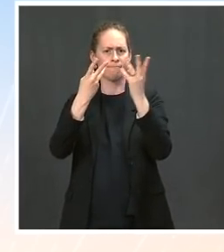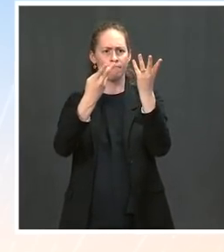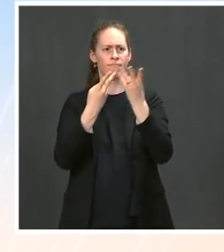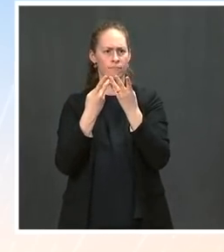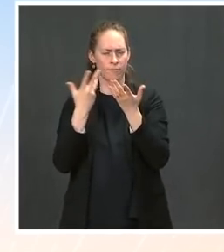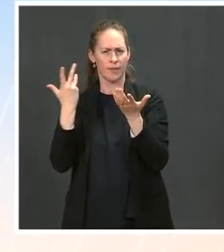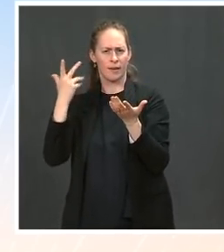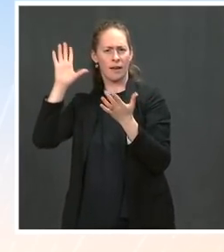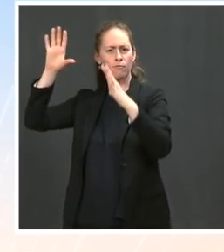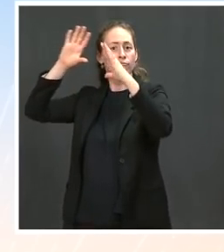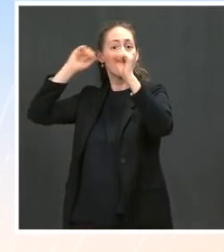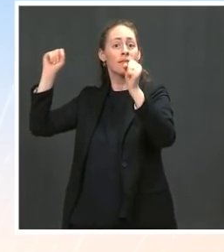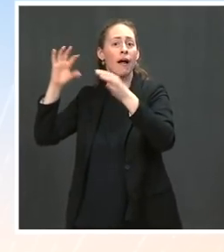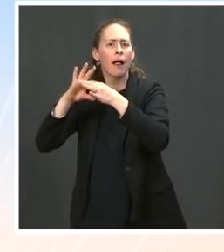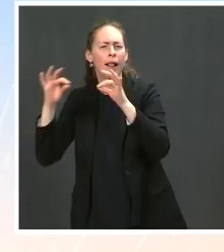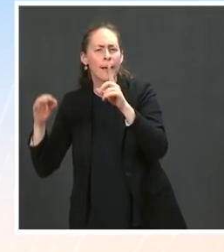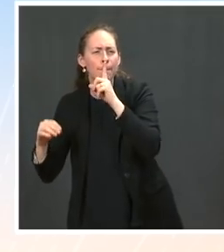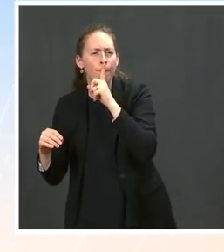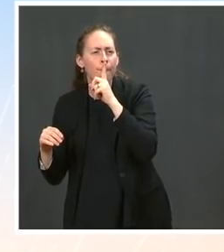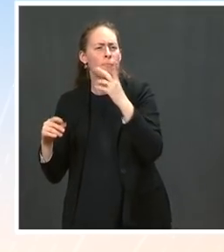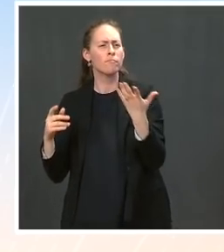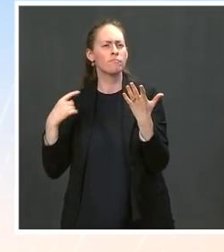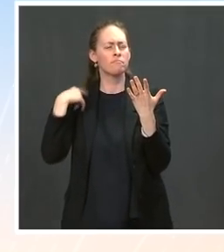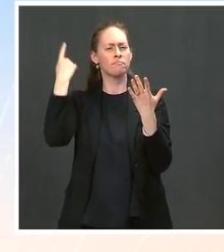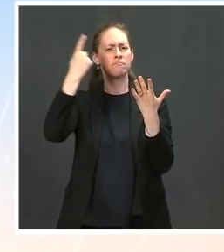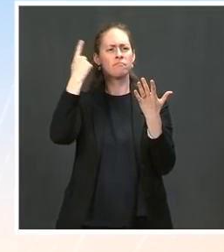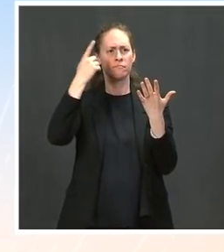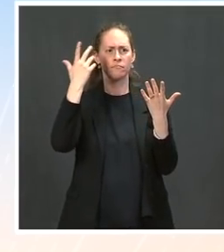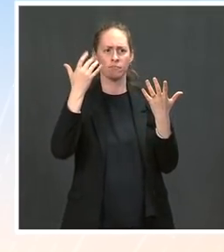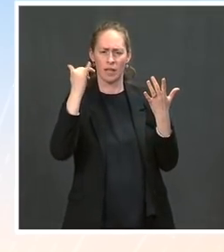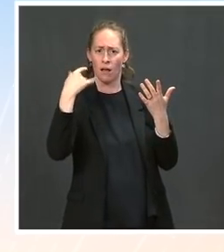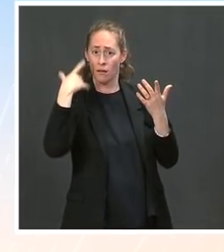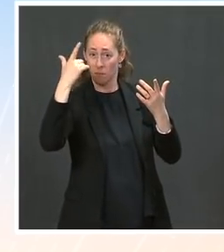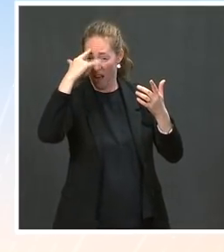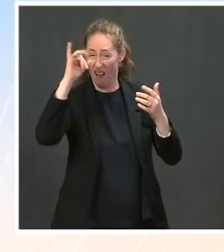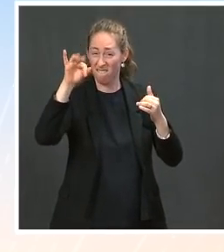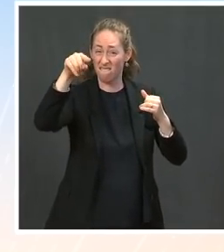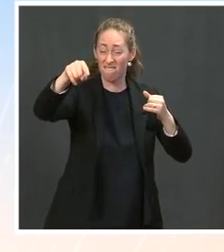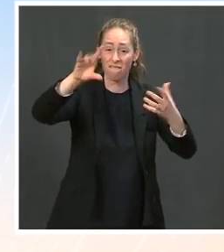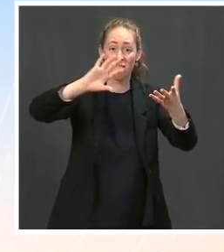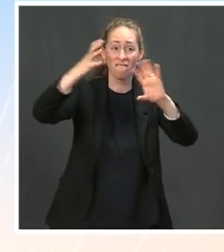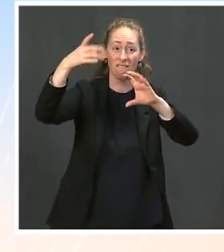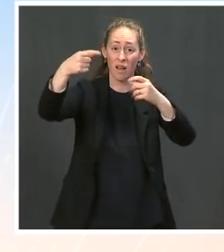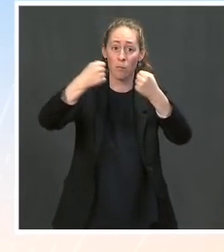with the situation on the border. You said, quote, "No, no, it's not related to that." Now, of course, the President referenced the border